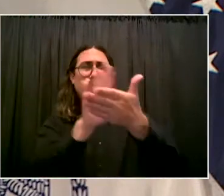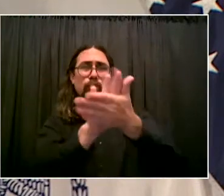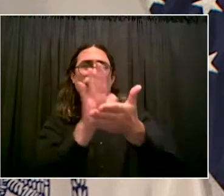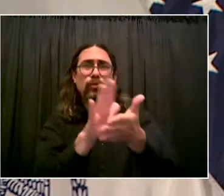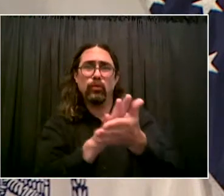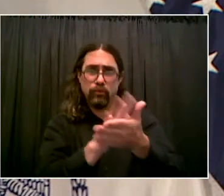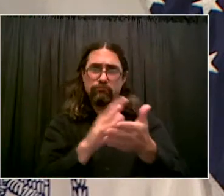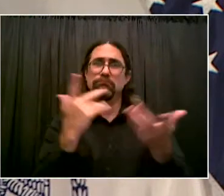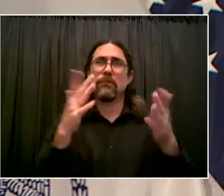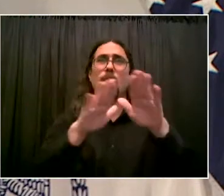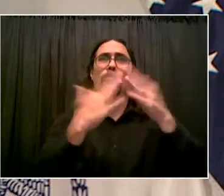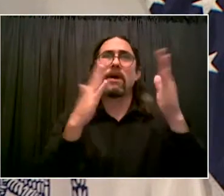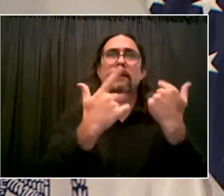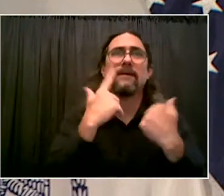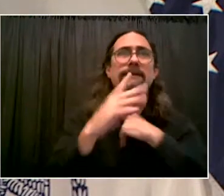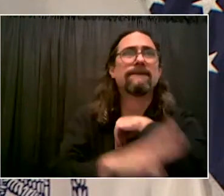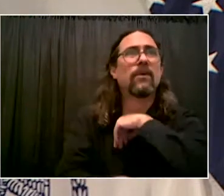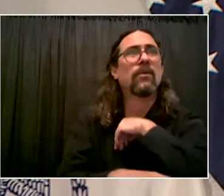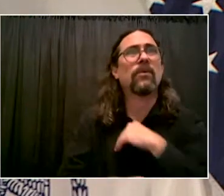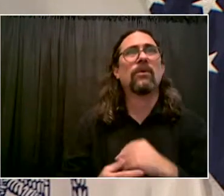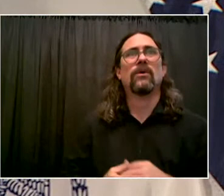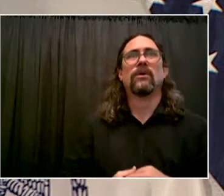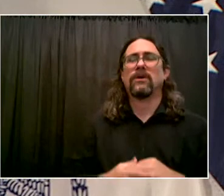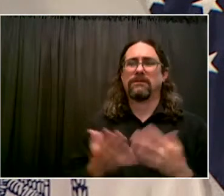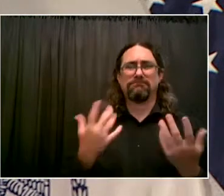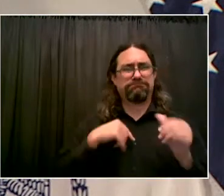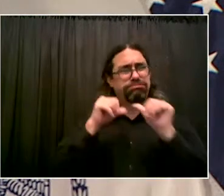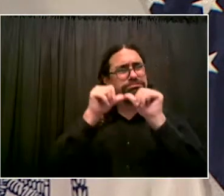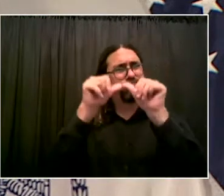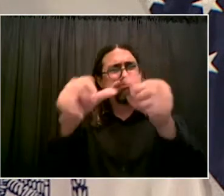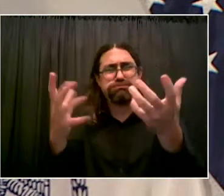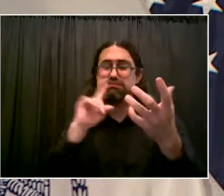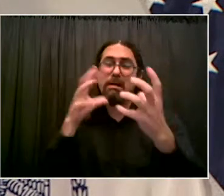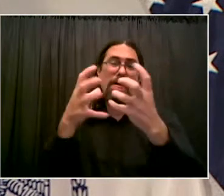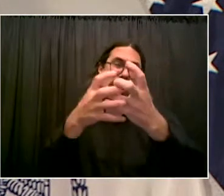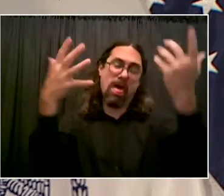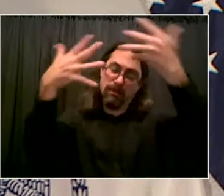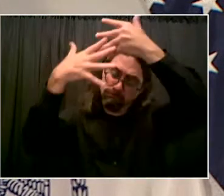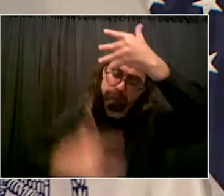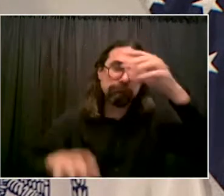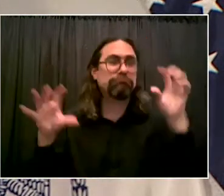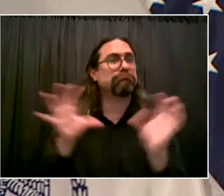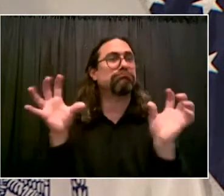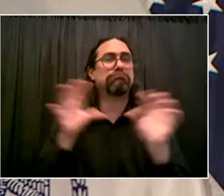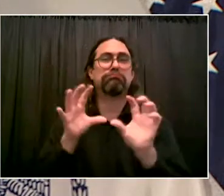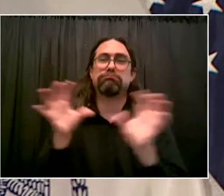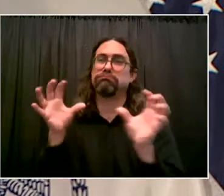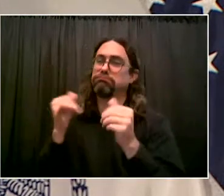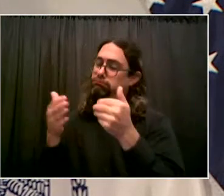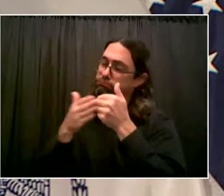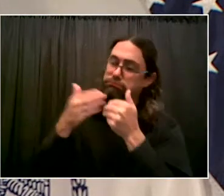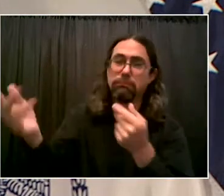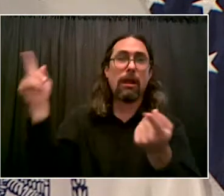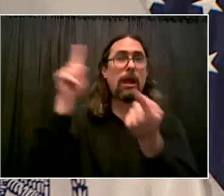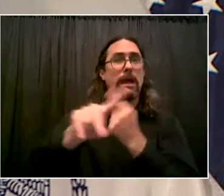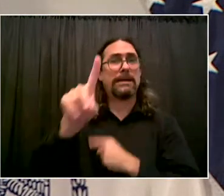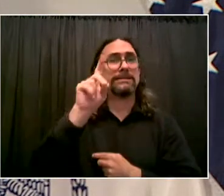NEED TO DO TO FIGHT COVID-19, BRING BACK JOBS, BRING BACK SCHOOLS. THAT'S WHAT I'M GOING TO DO